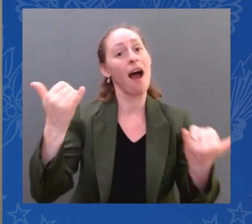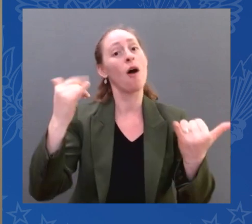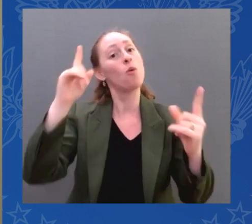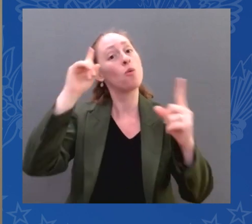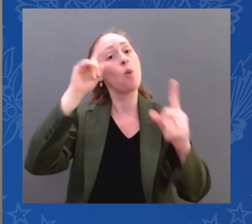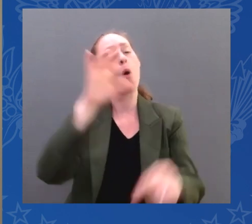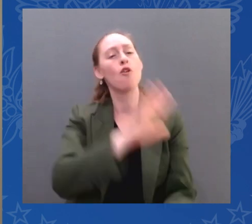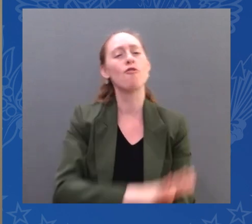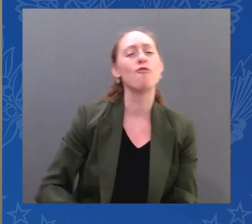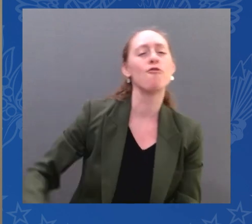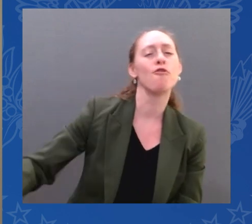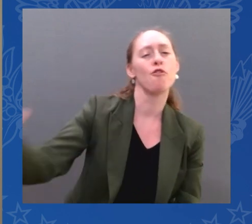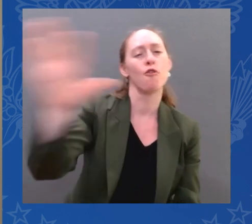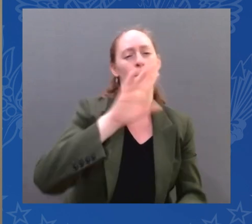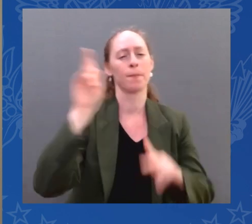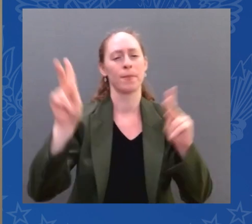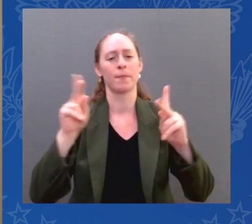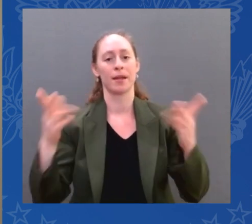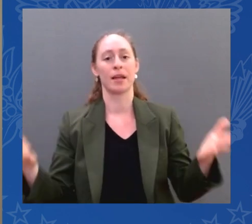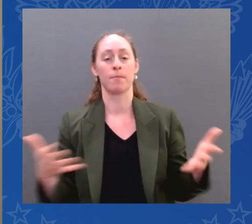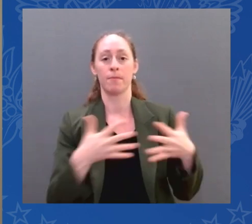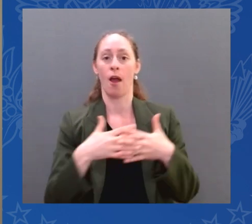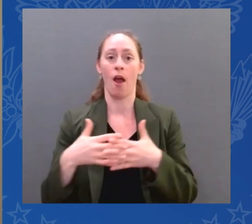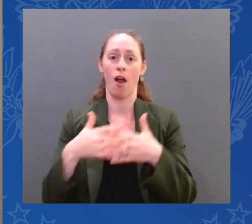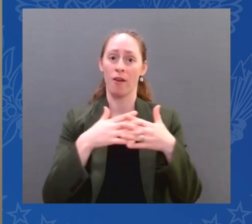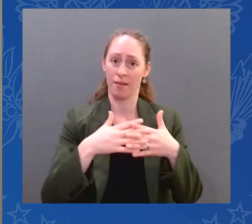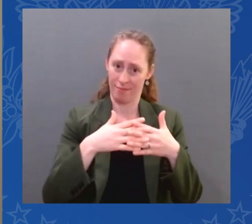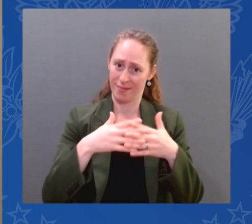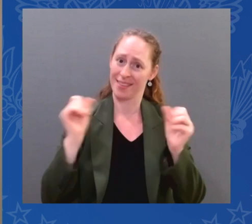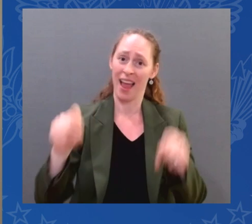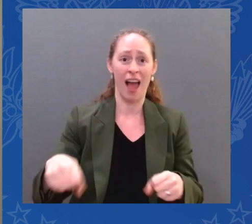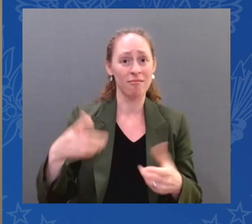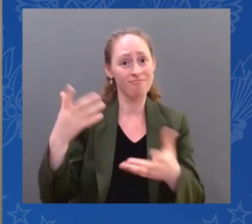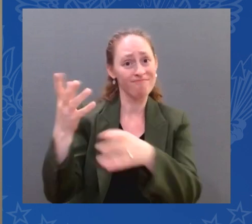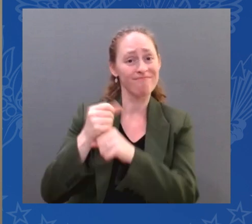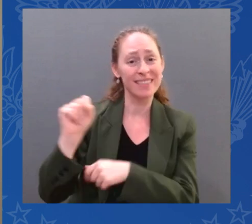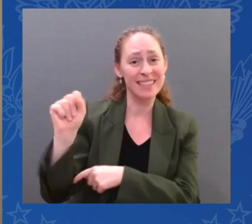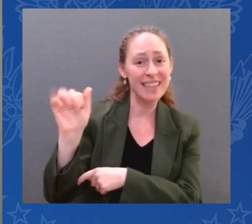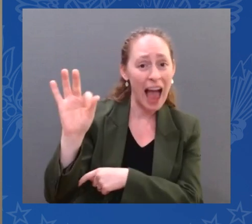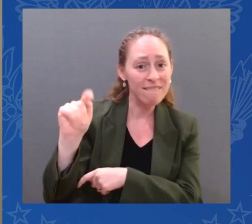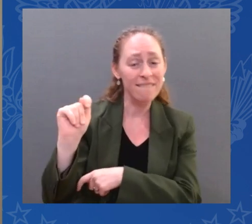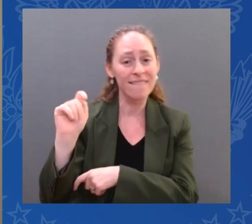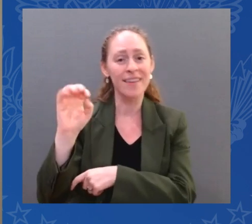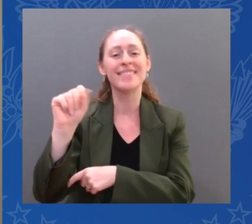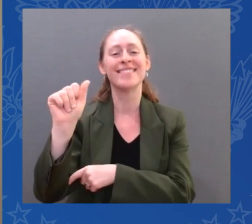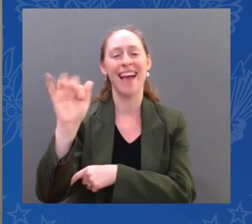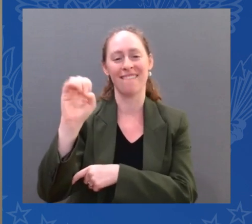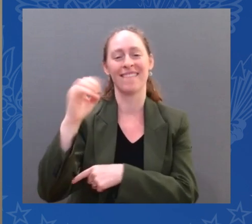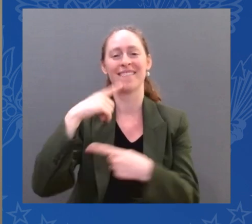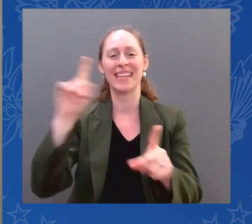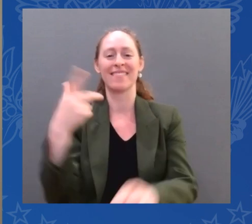And we're ready. My administration, with the help of the CDC, has been planning and preparing this moment --